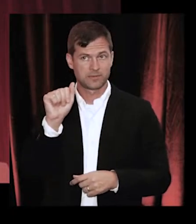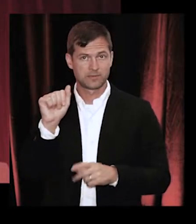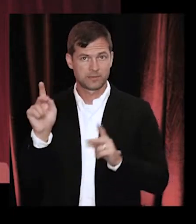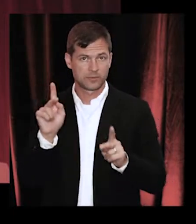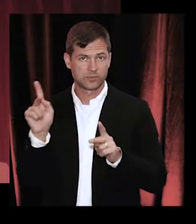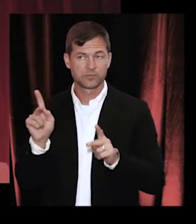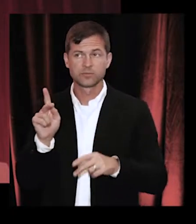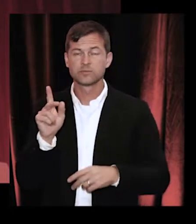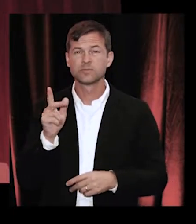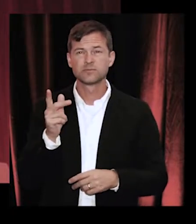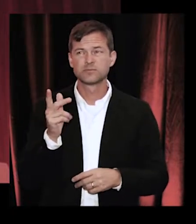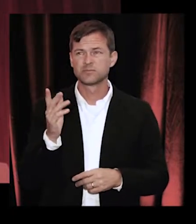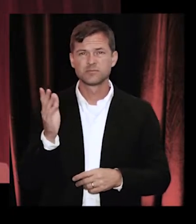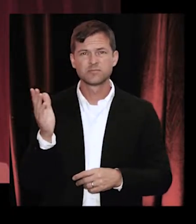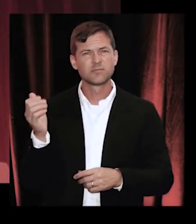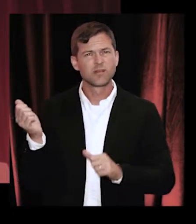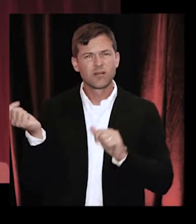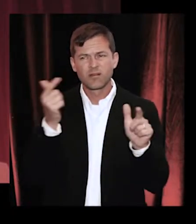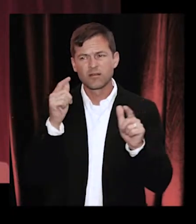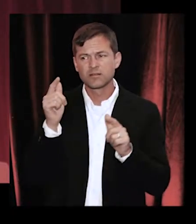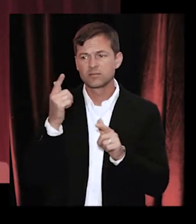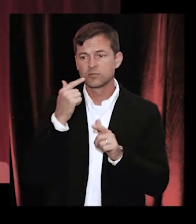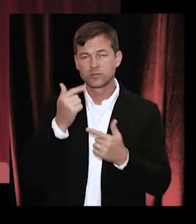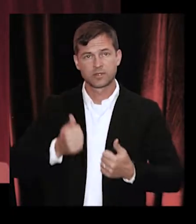ensuring every Alabamian has the opportunity to provide